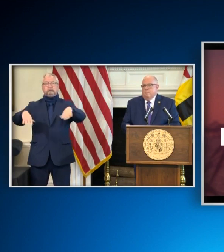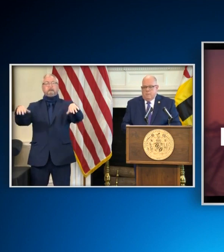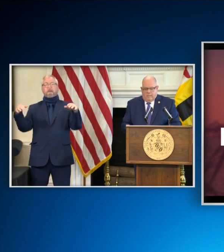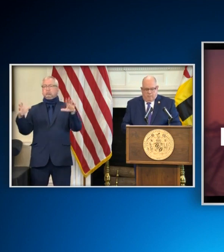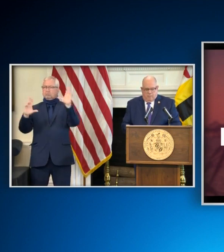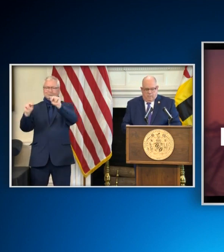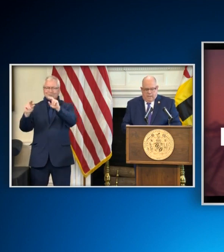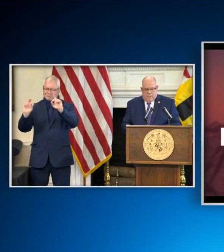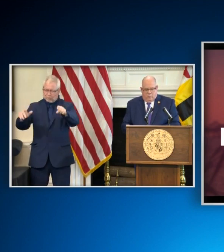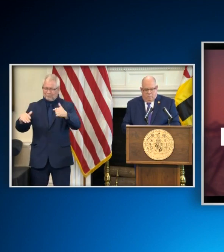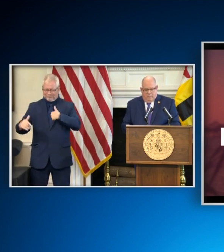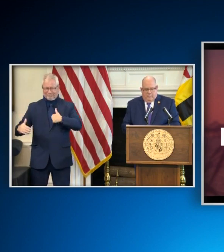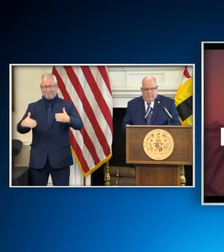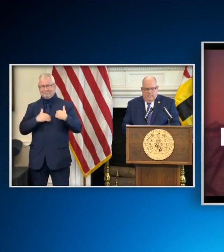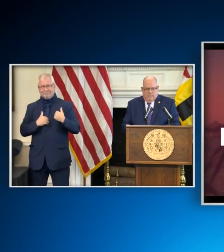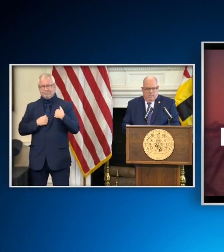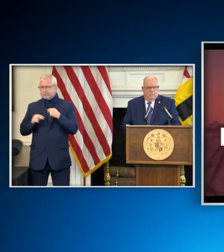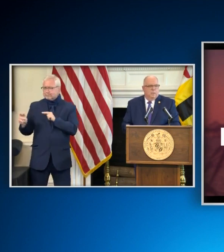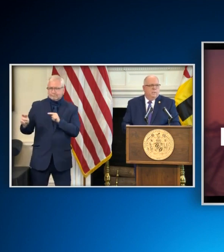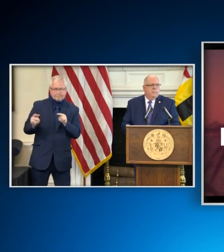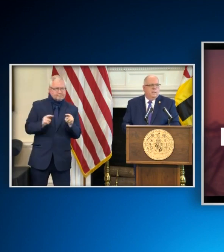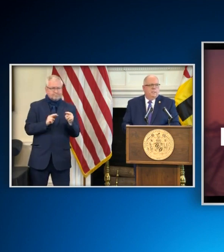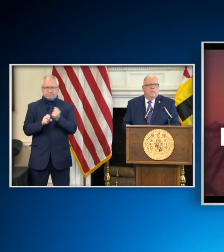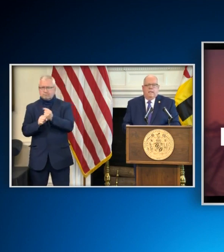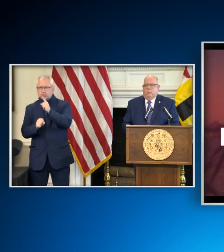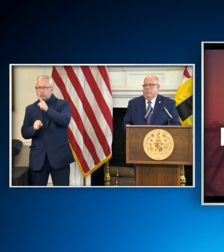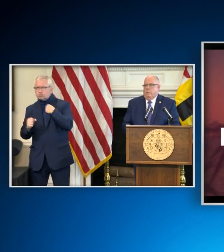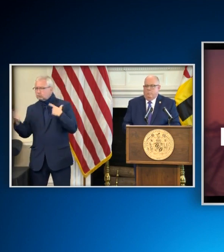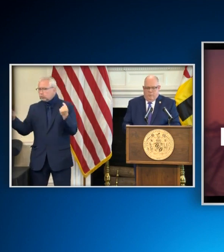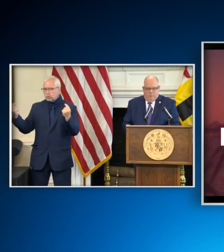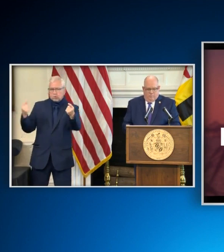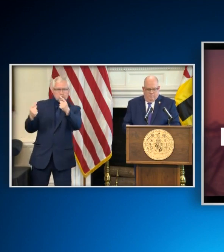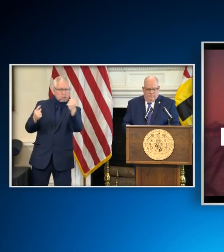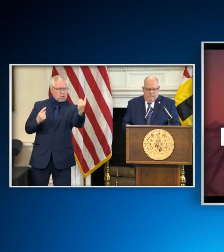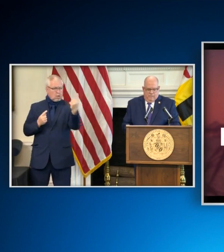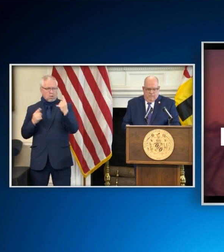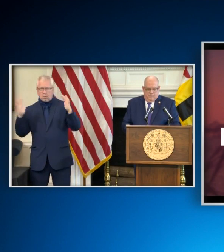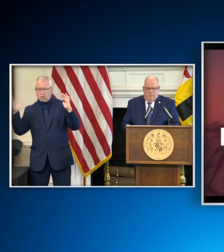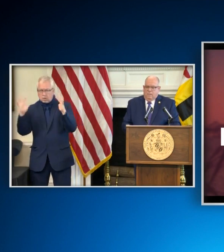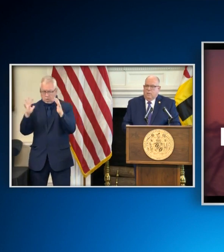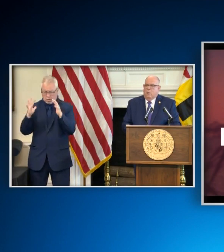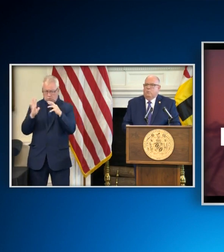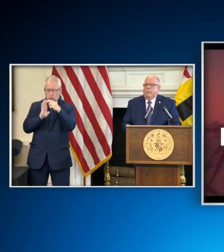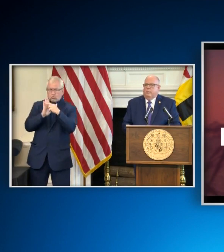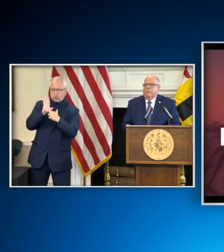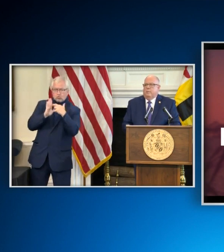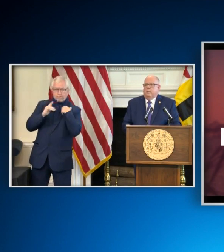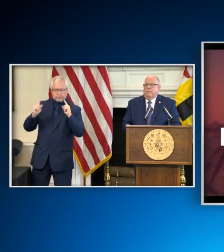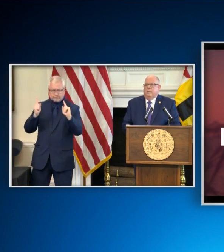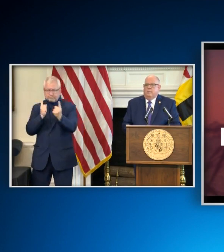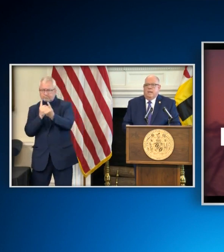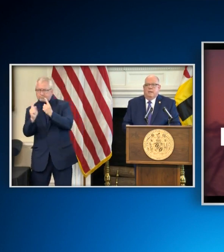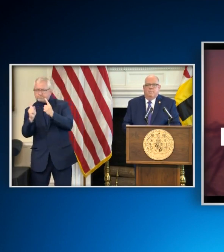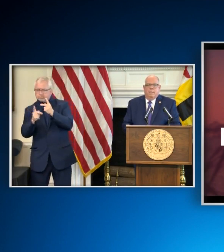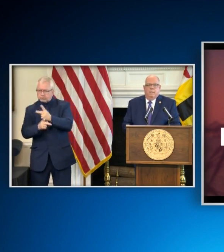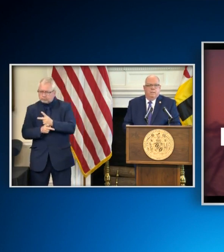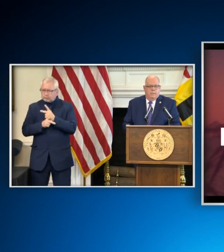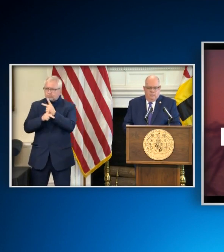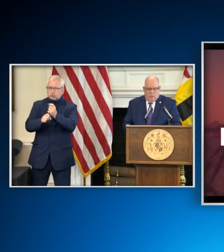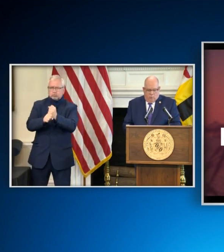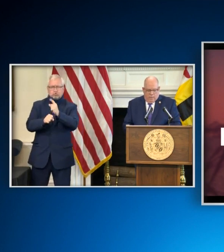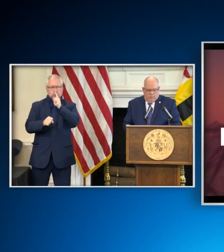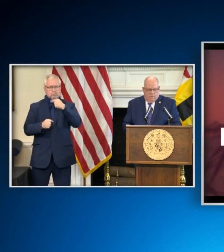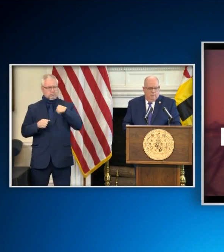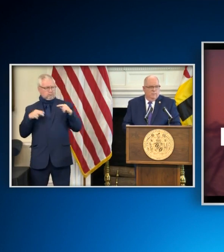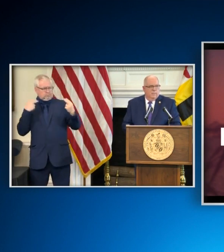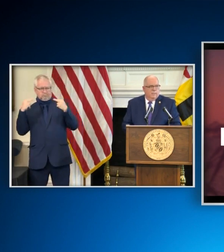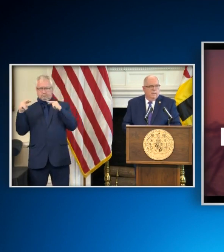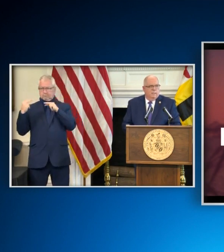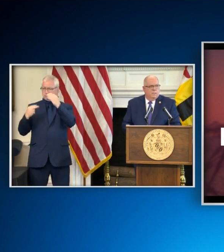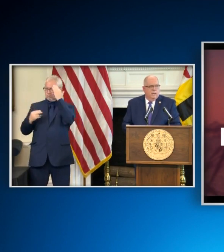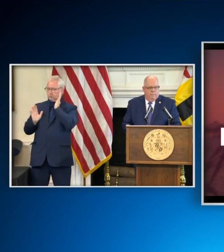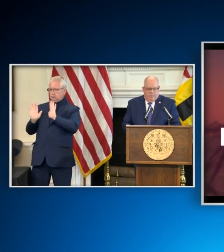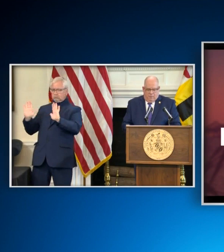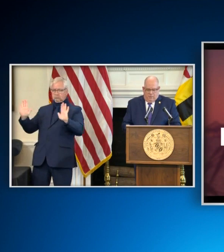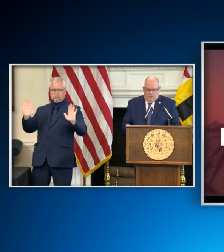WE MUST ALL CONTINUE TO REMAIN VIGILANT, PARTICULARLY AS WE BEGIN TO COME INTO CONTACT WITH MORE PEOPLE.